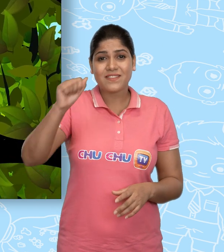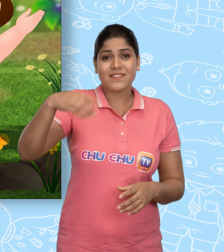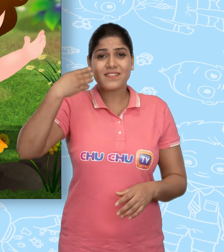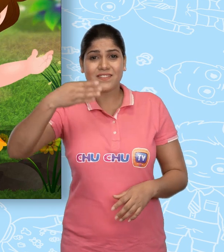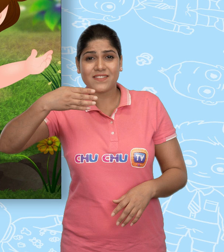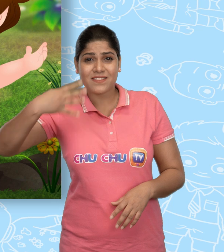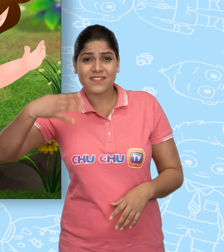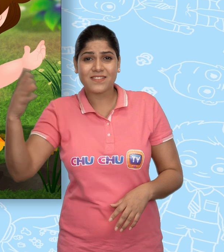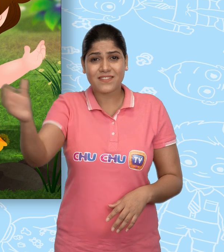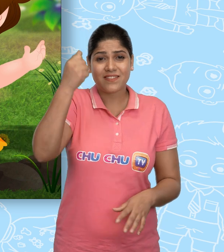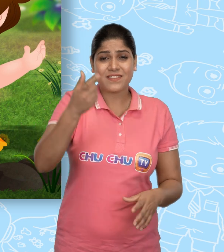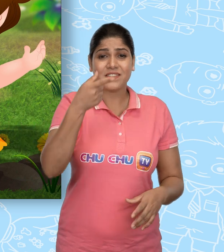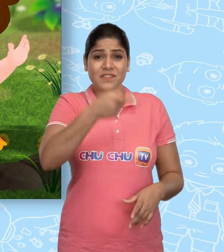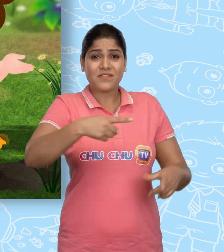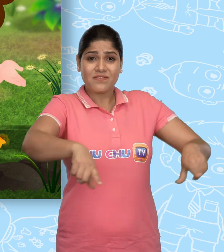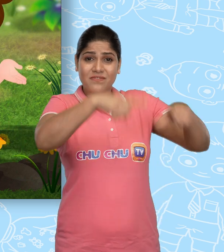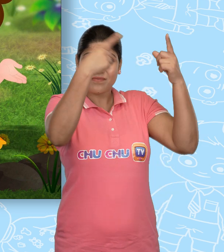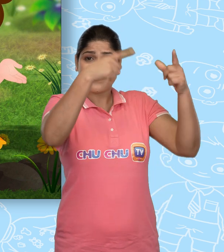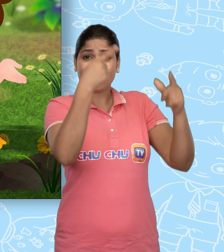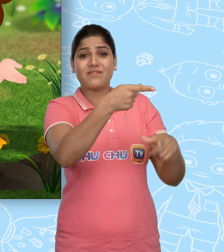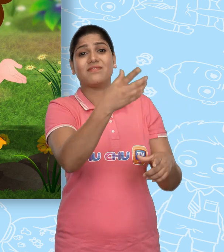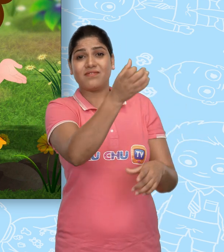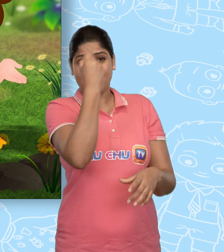The leaf you found comes from that tree.